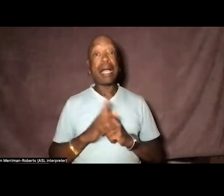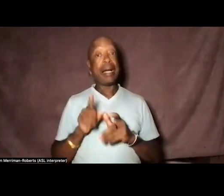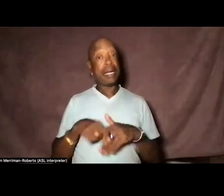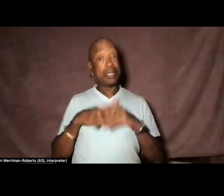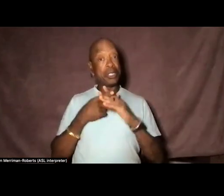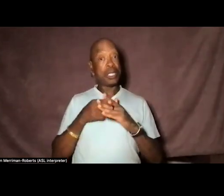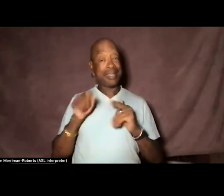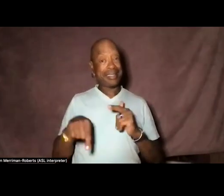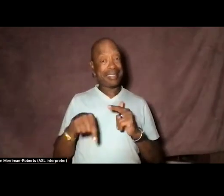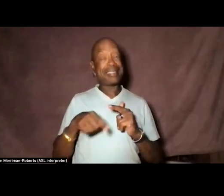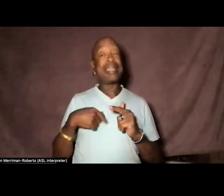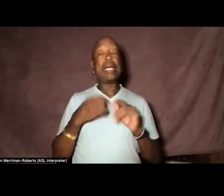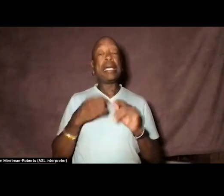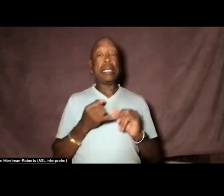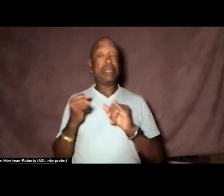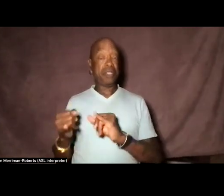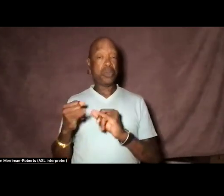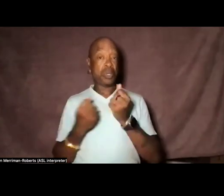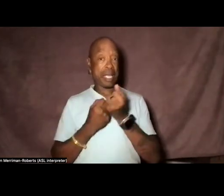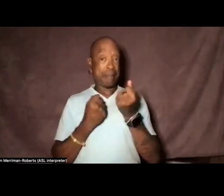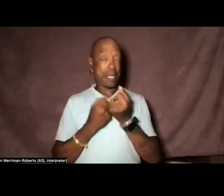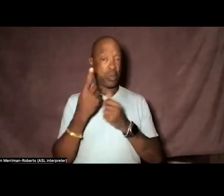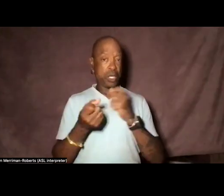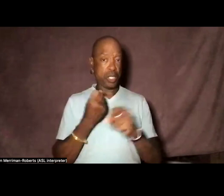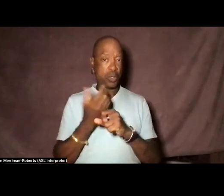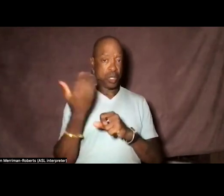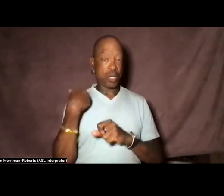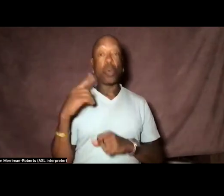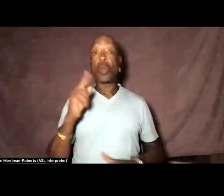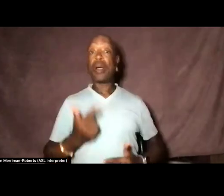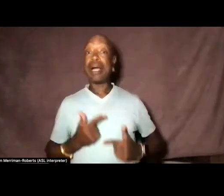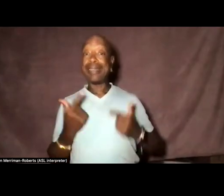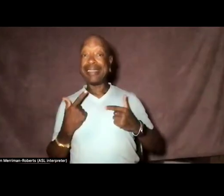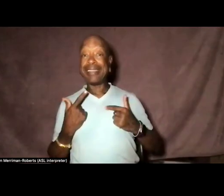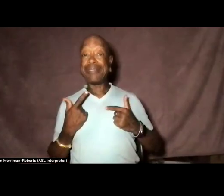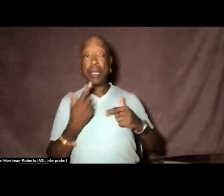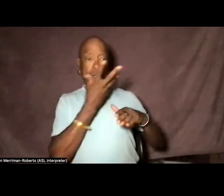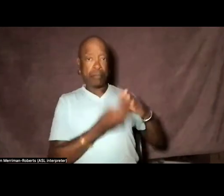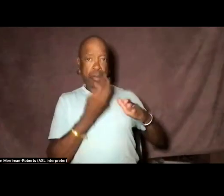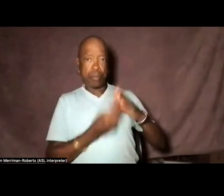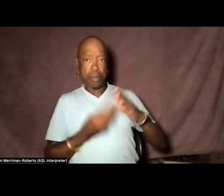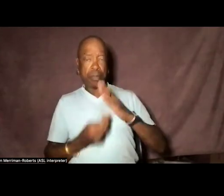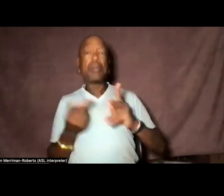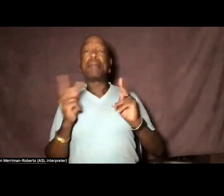campaign when New York where I live was losing lots of people to Covid including two of my